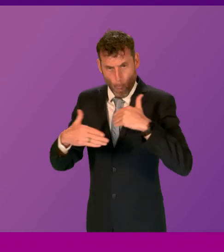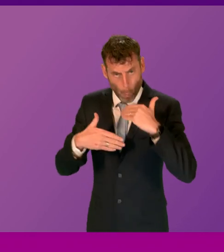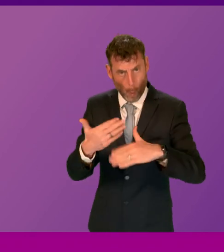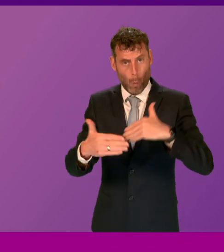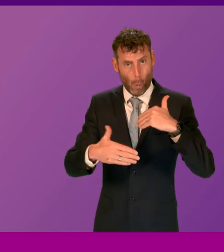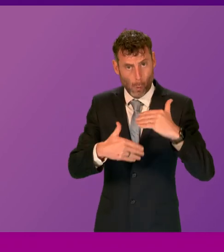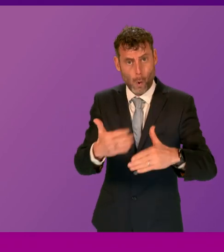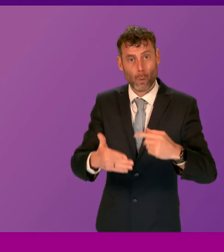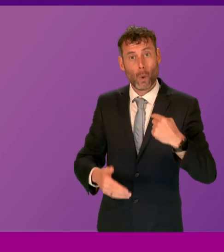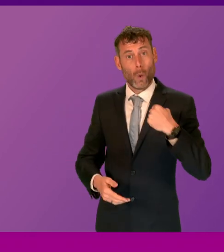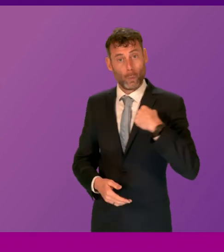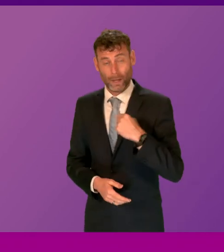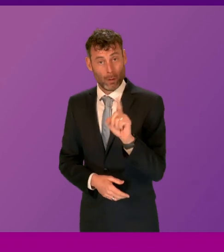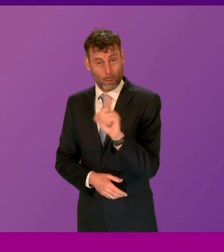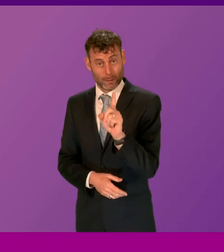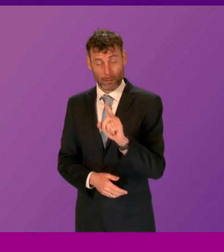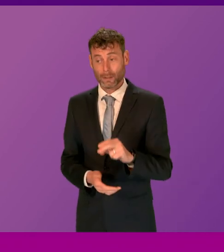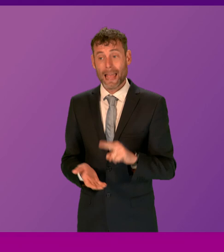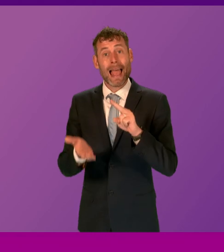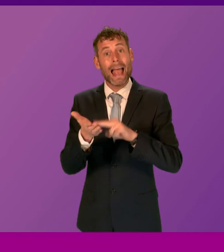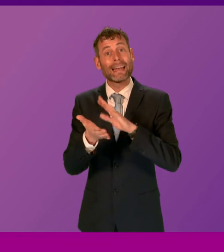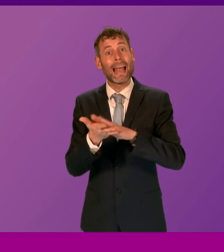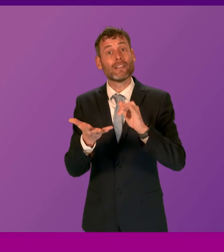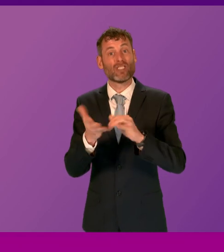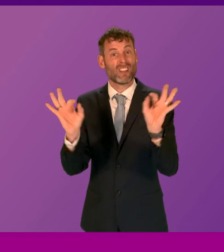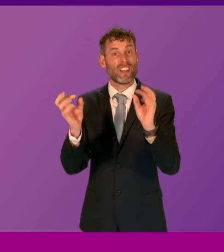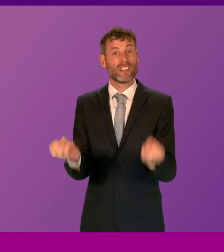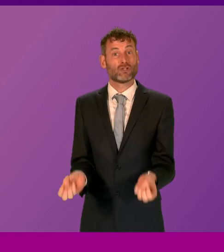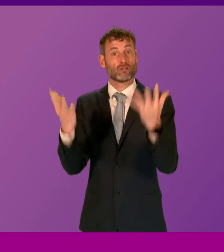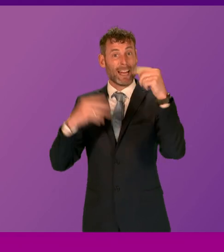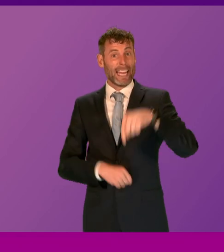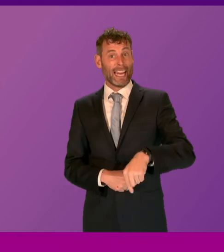lost a single day to NHS strike action.